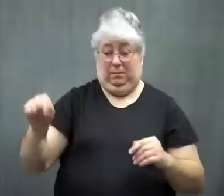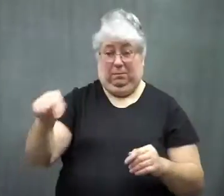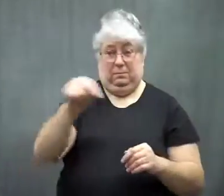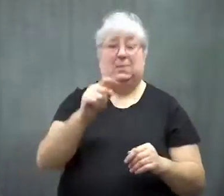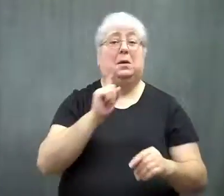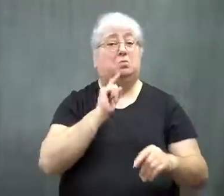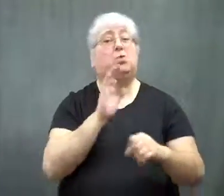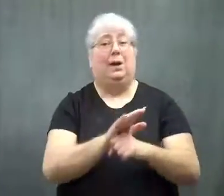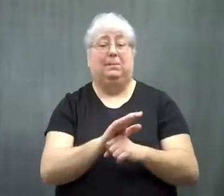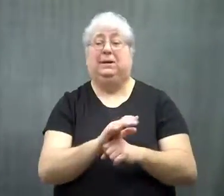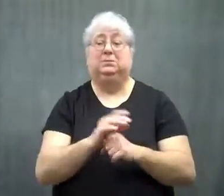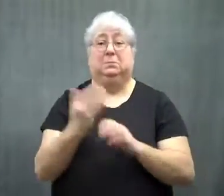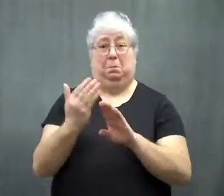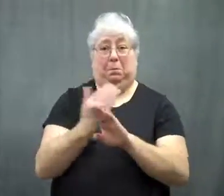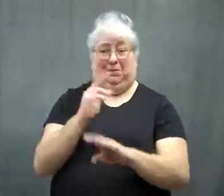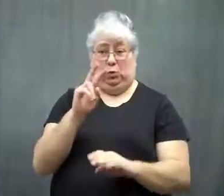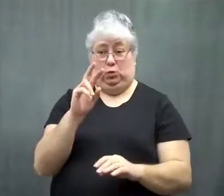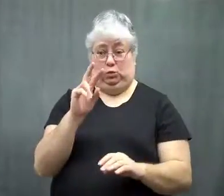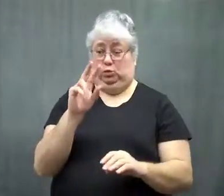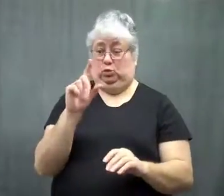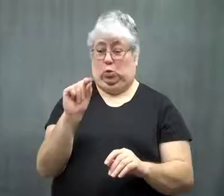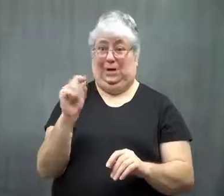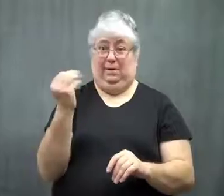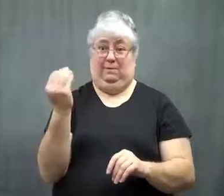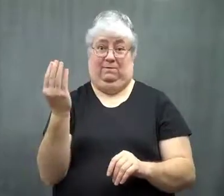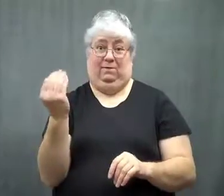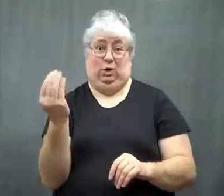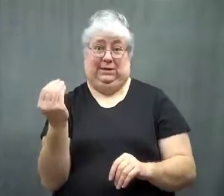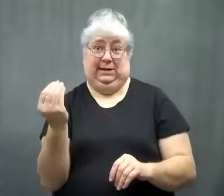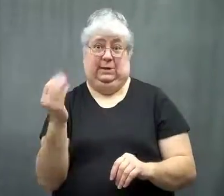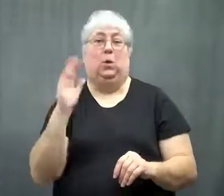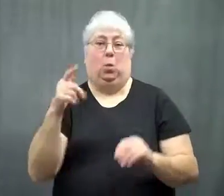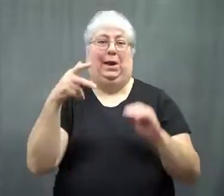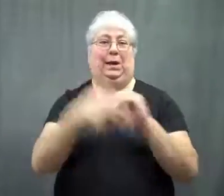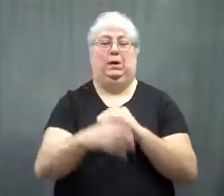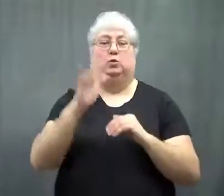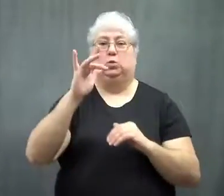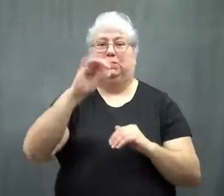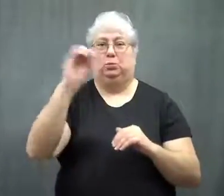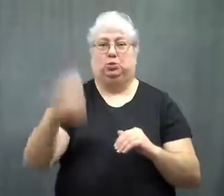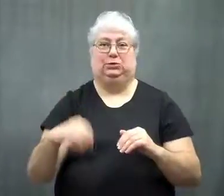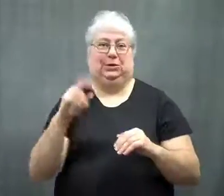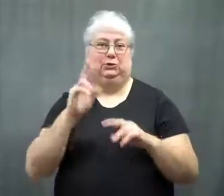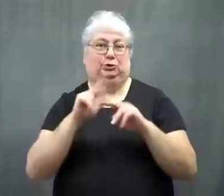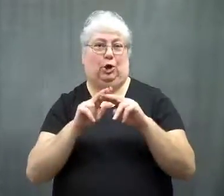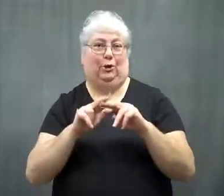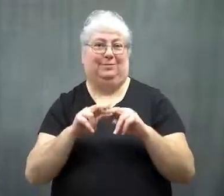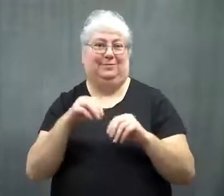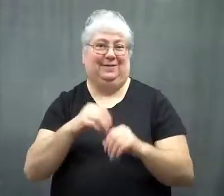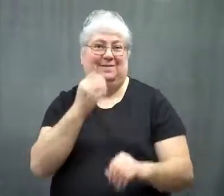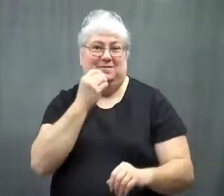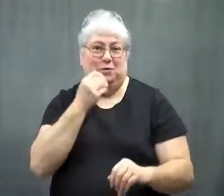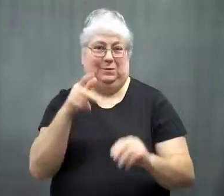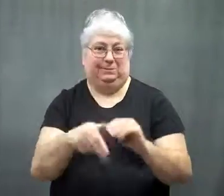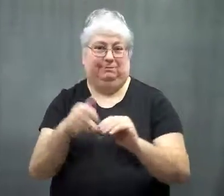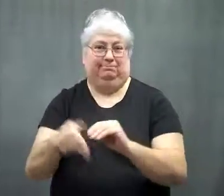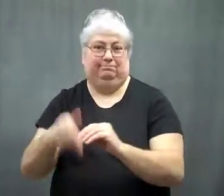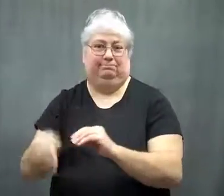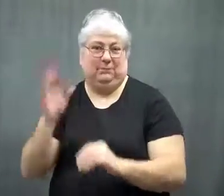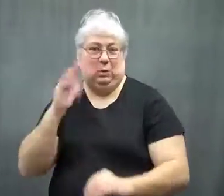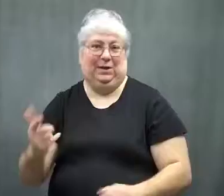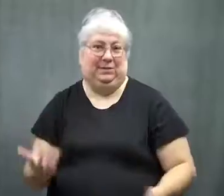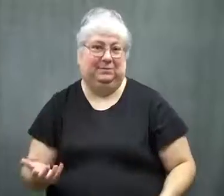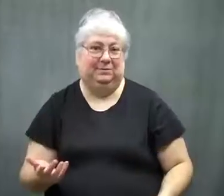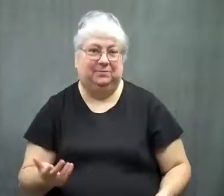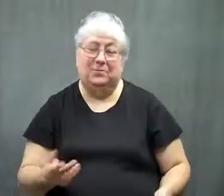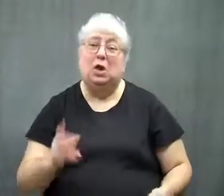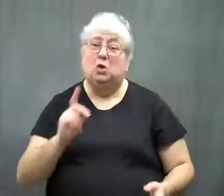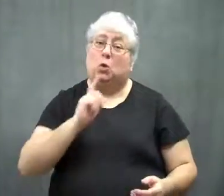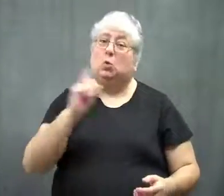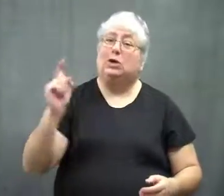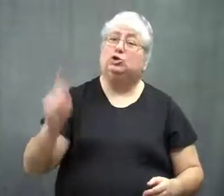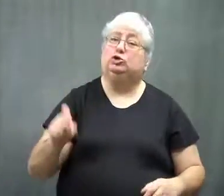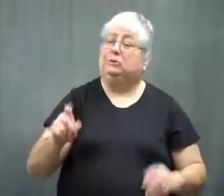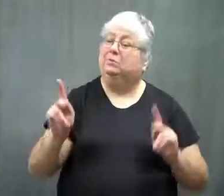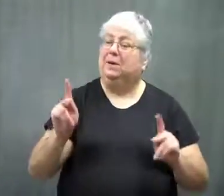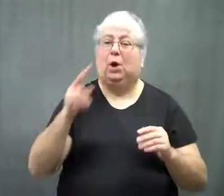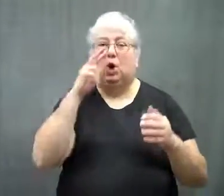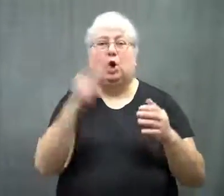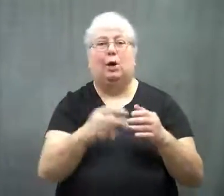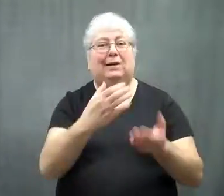These companies have pledged to reduce salt by 25% by the year 2014.